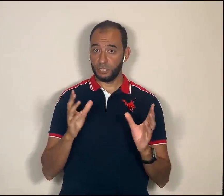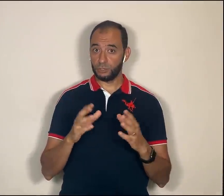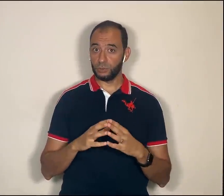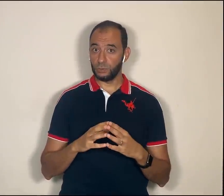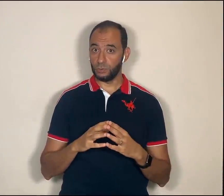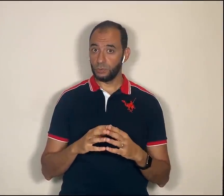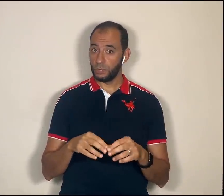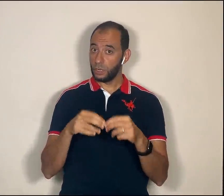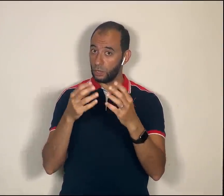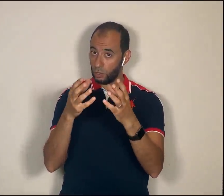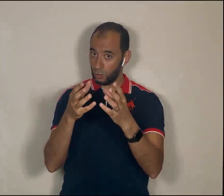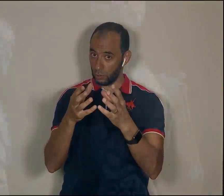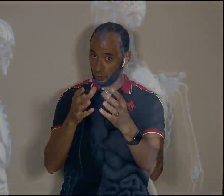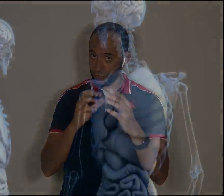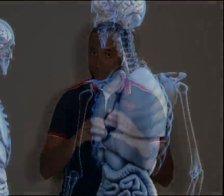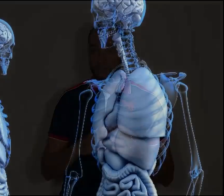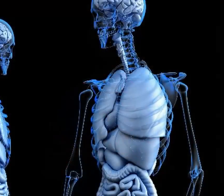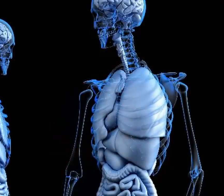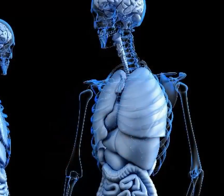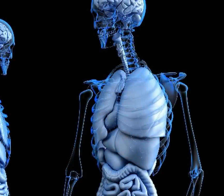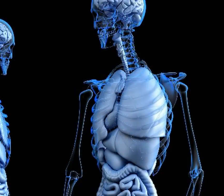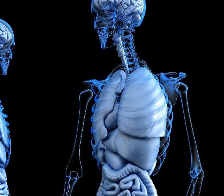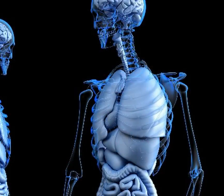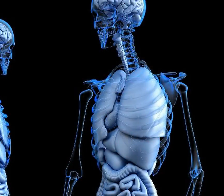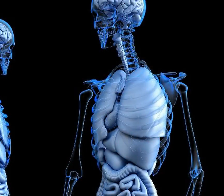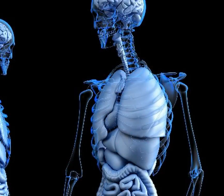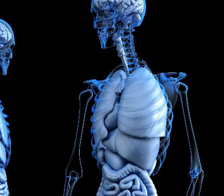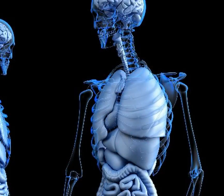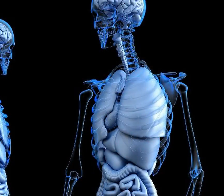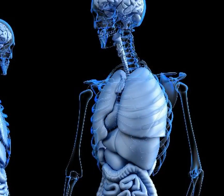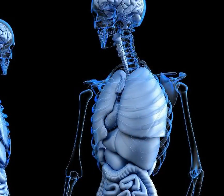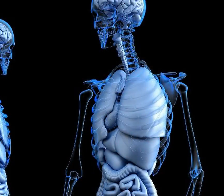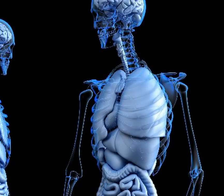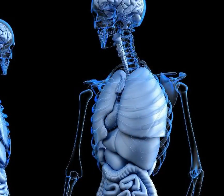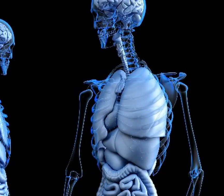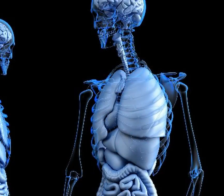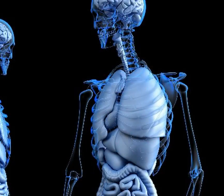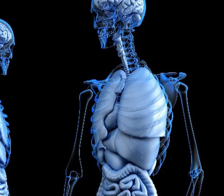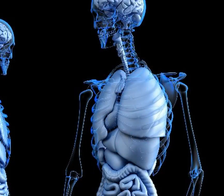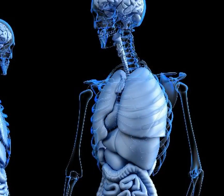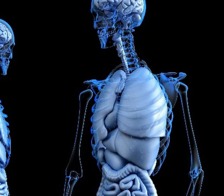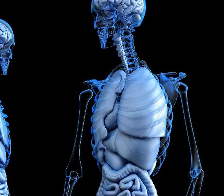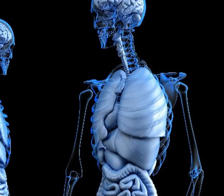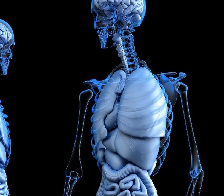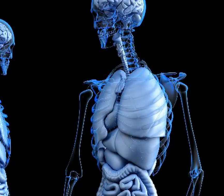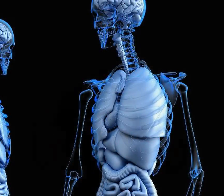into organs, and each organ will do a specific function;